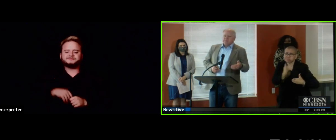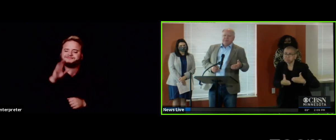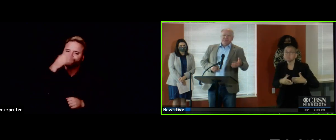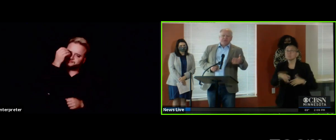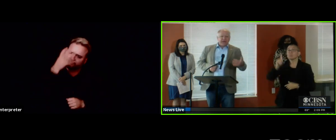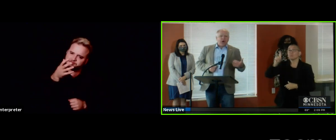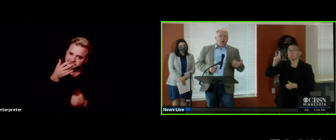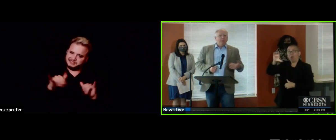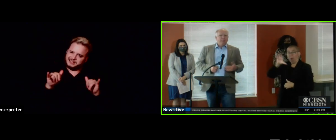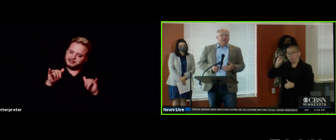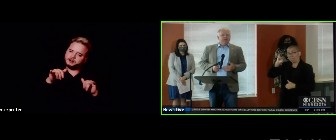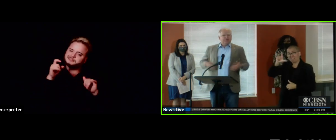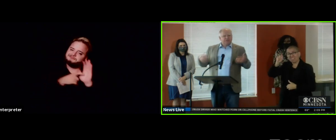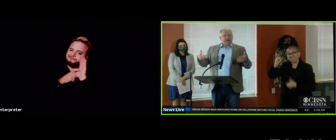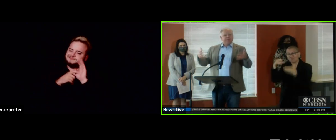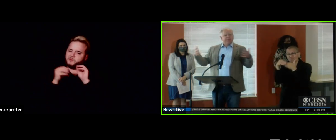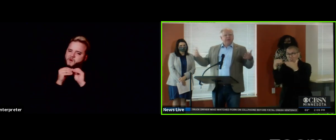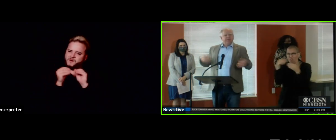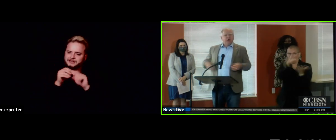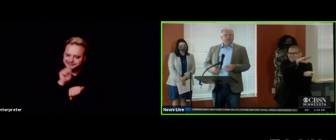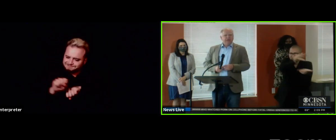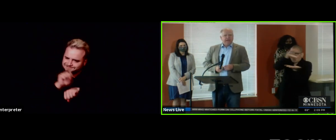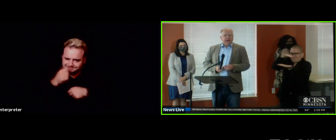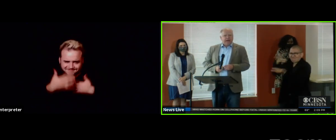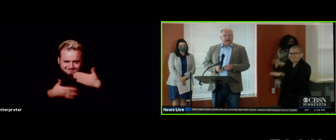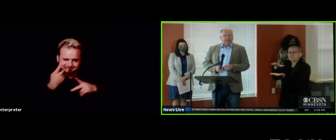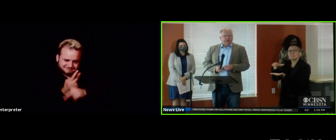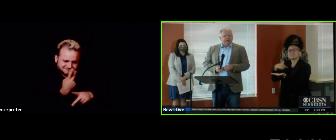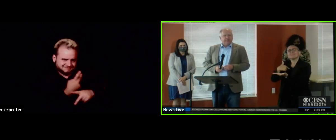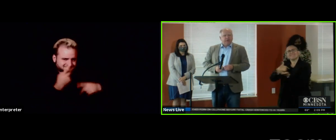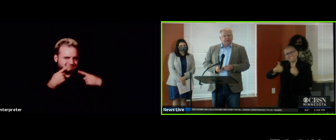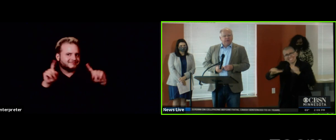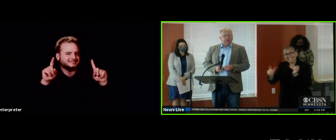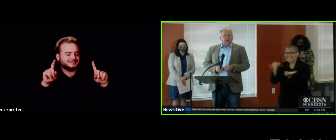people to stay home to stop the spread of COVID, very difficult to do if they don't